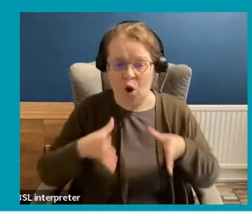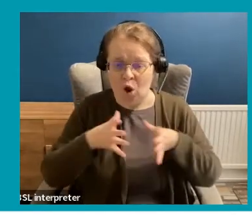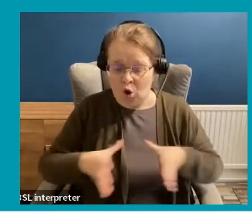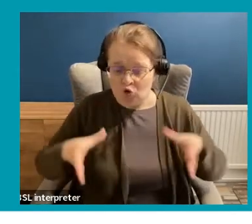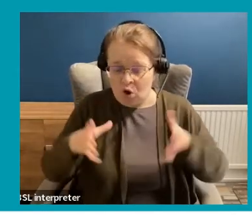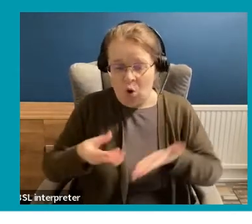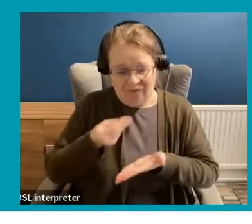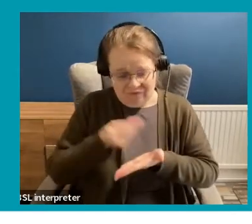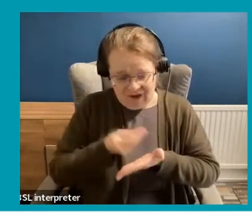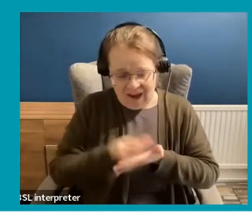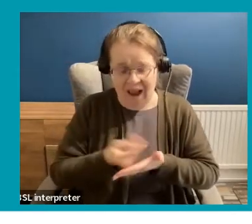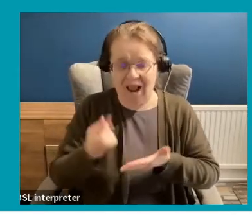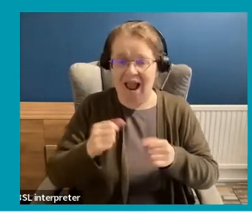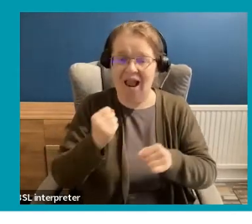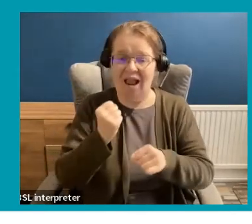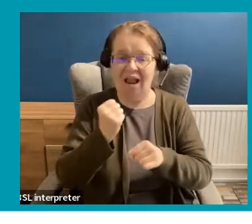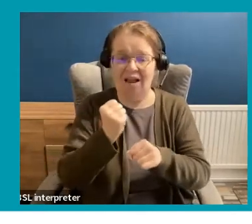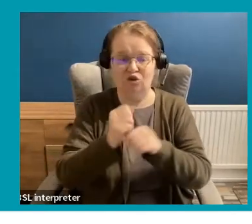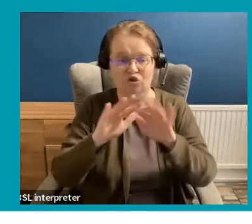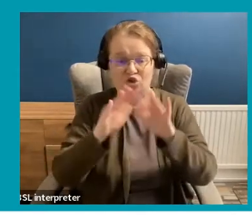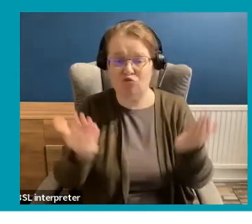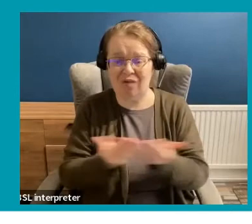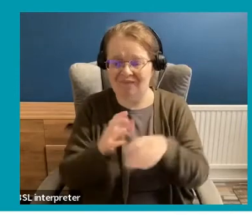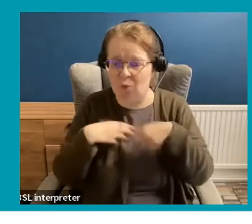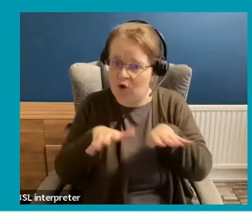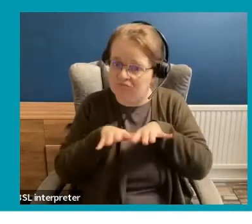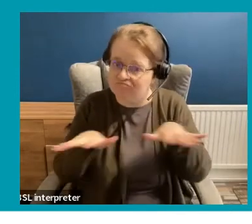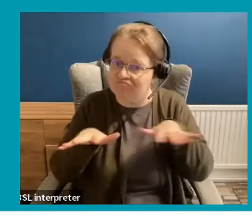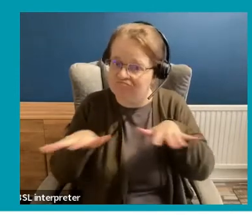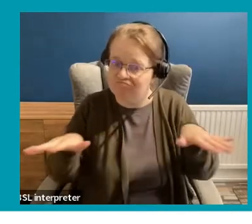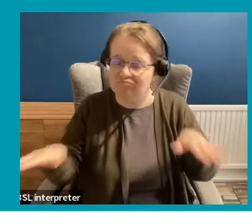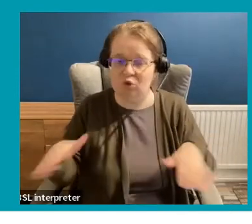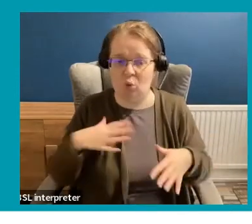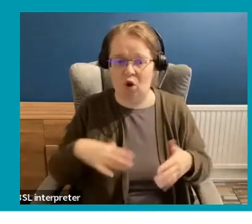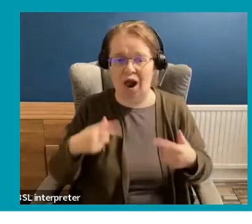and geographically and although six but the main thing for us is to grow in terms of impact.